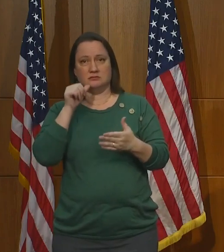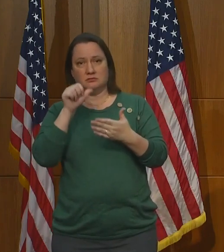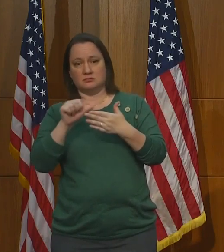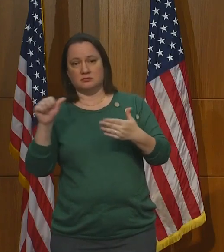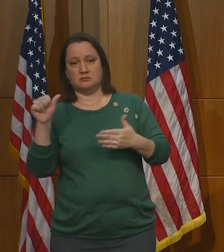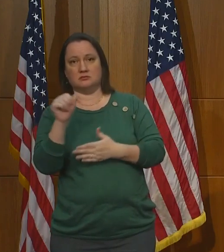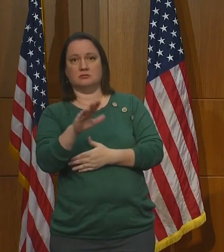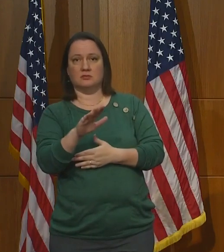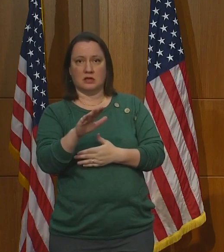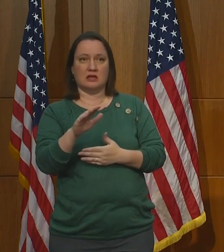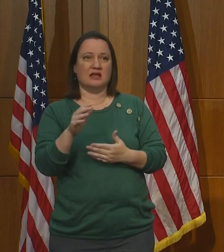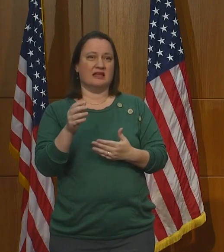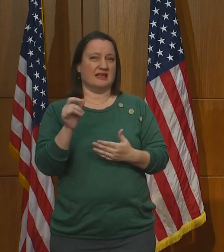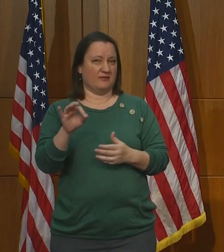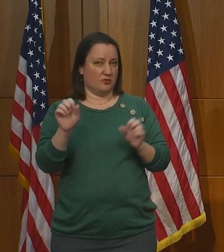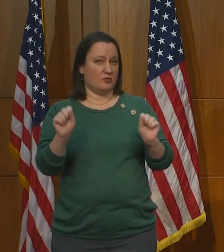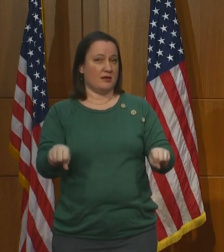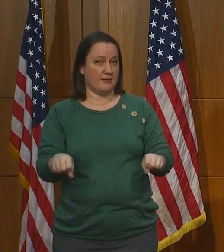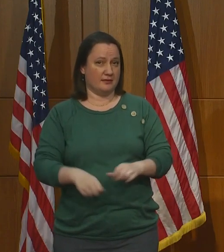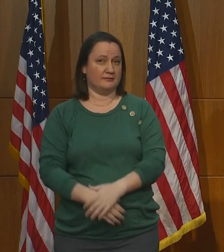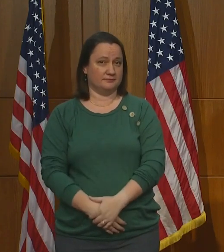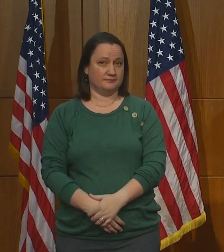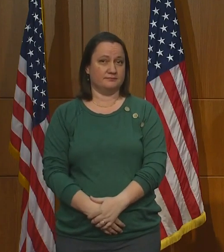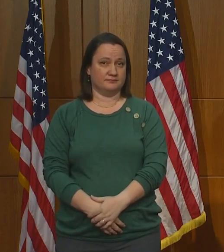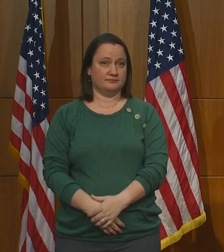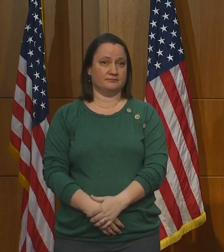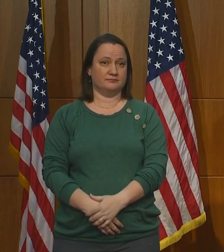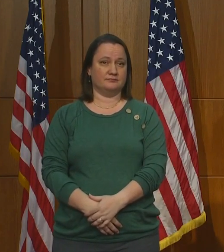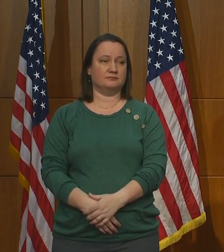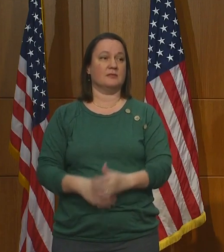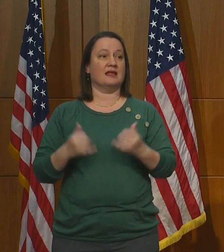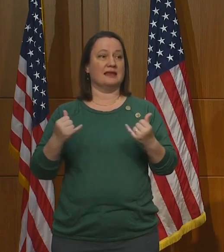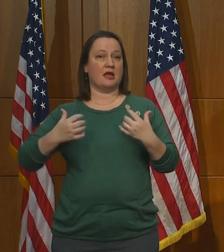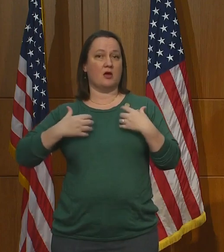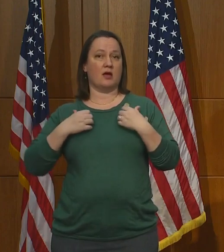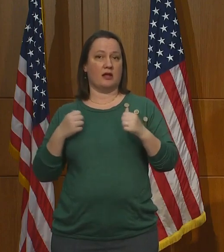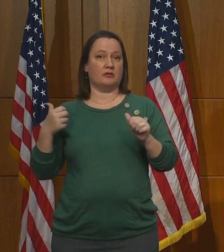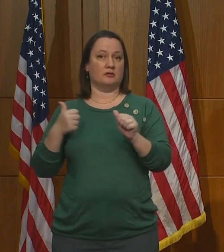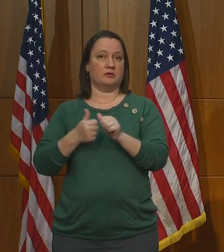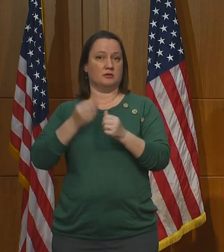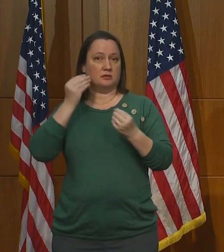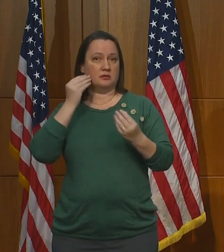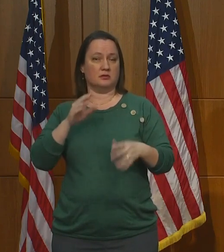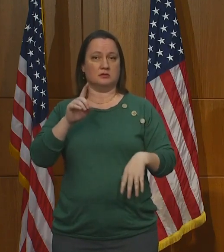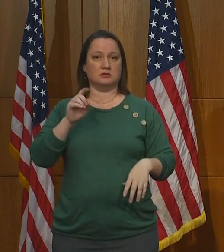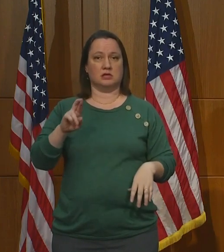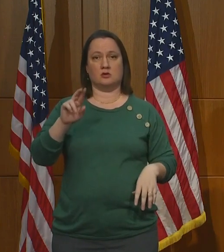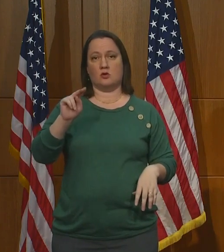ENCOURAGE VOTERS TO VOTE ABSENTEE BY MAIL TO THE EXTENT